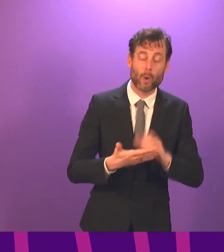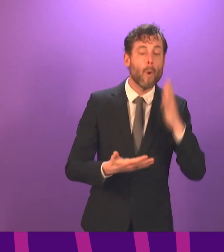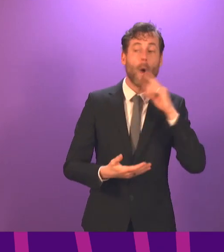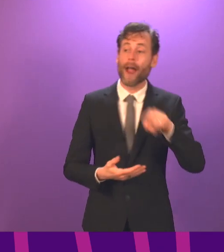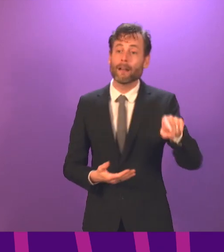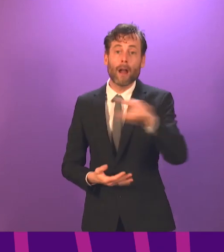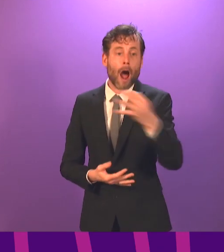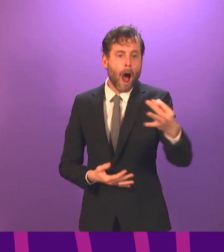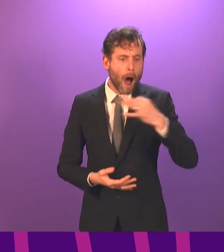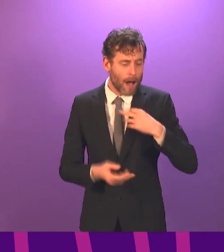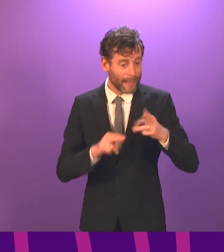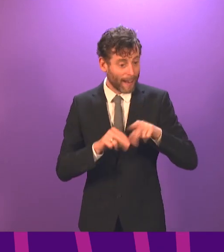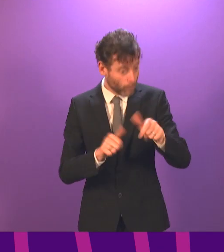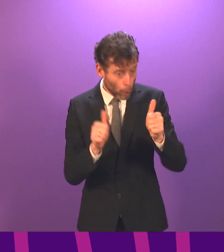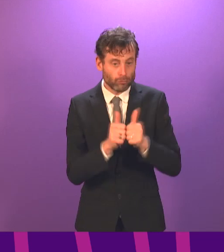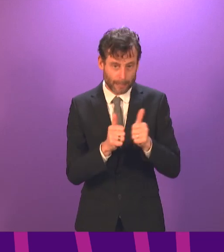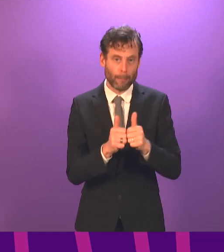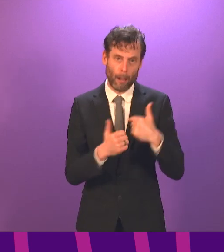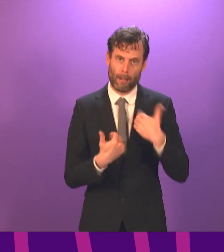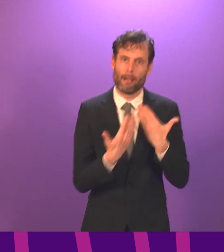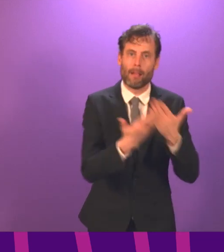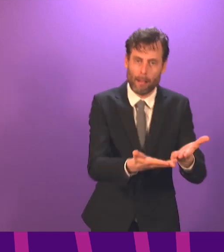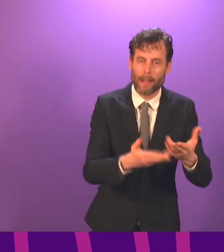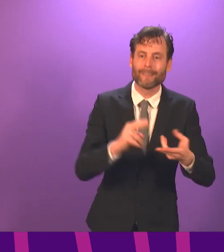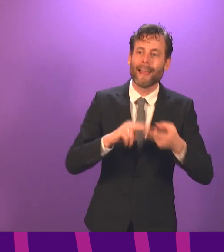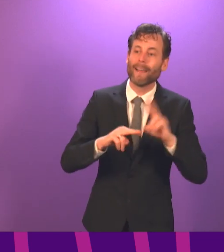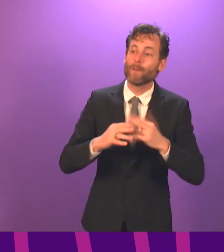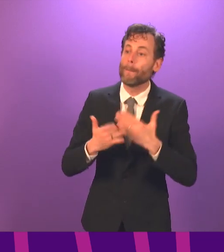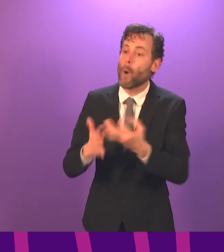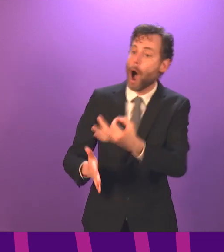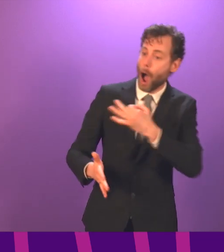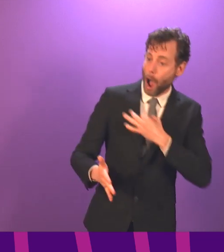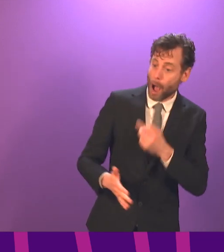there is a contingency to meet further reasonable requests that relate to delivering the election.